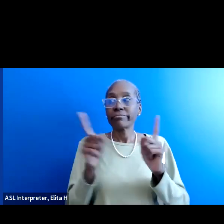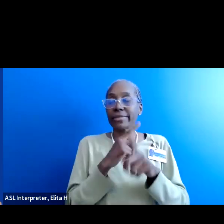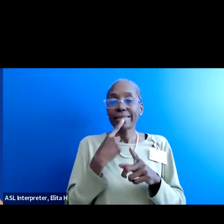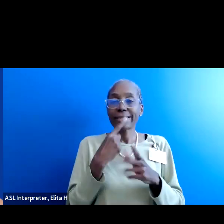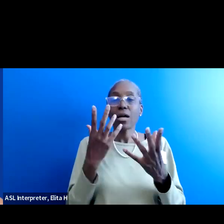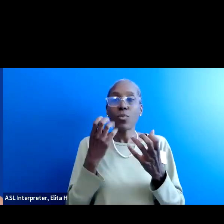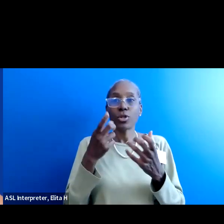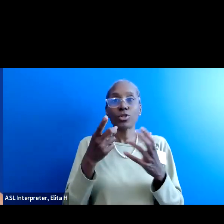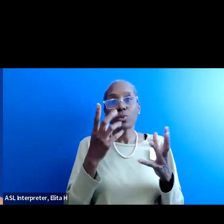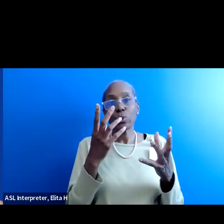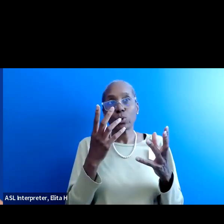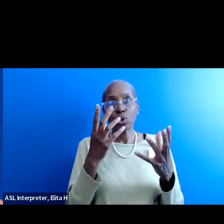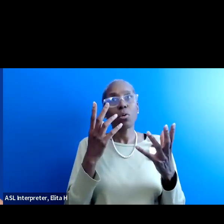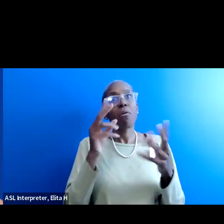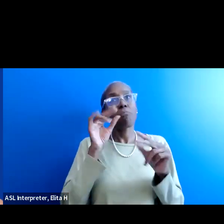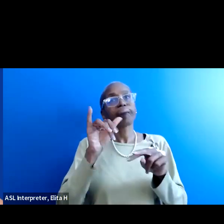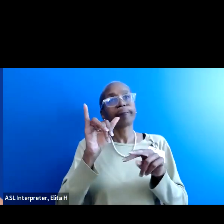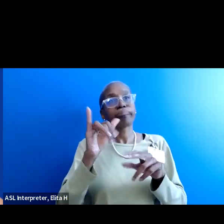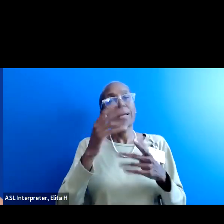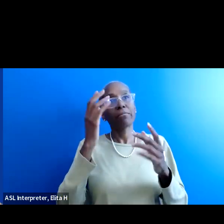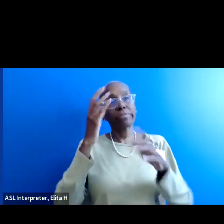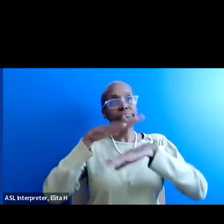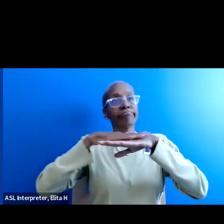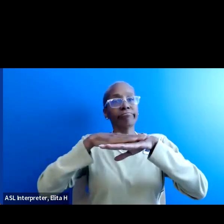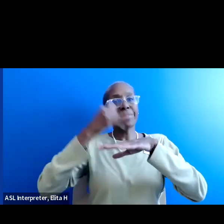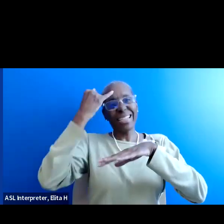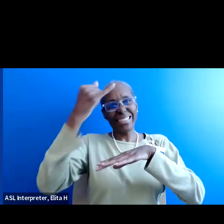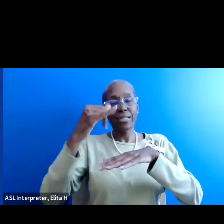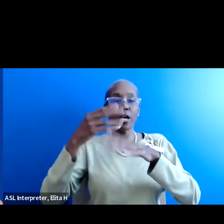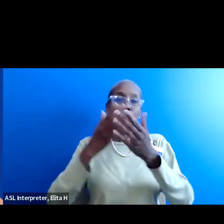wanted you to walk away with at least an idea of rights and who to contact